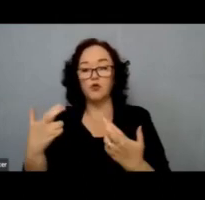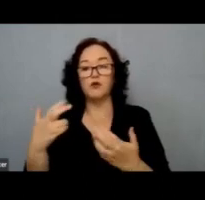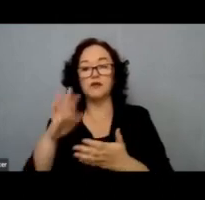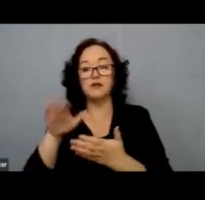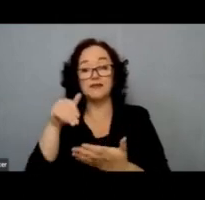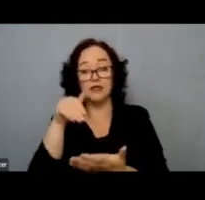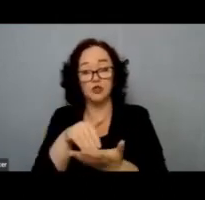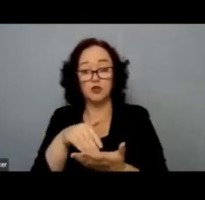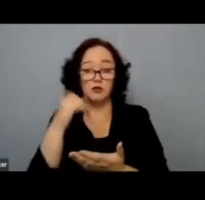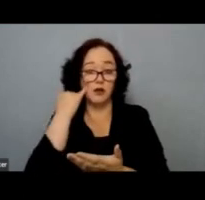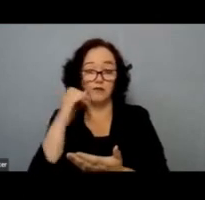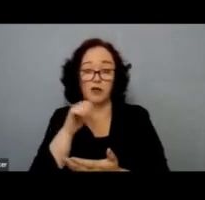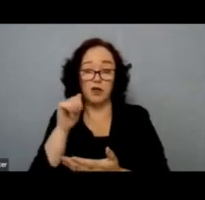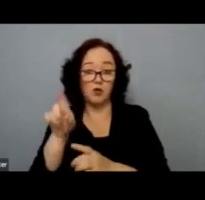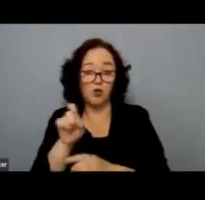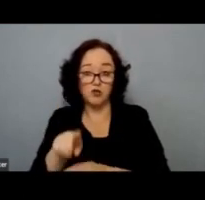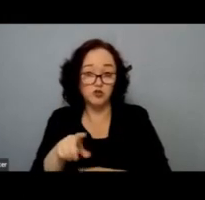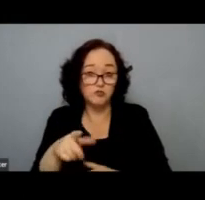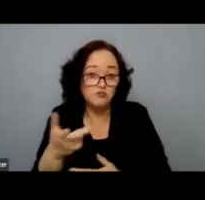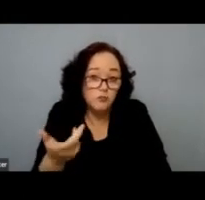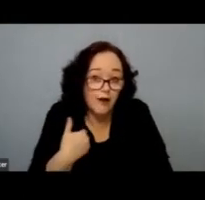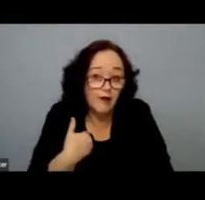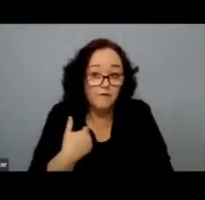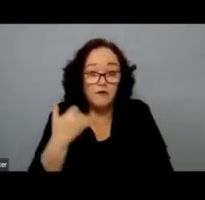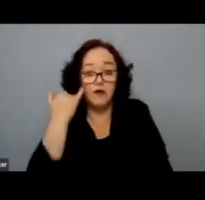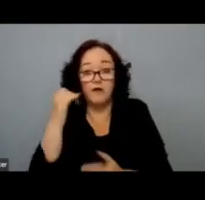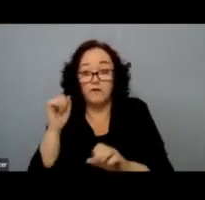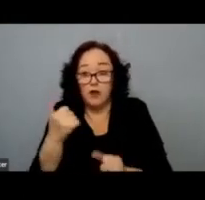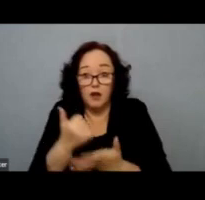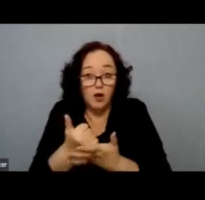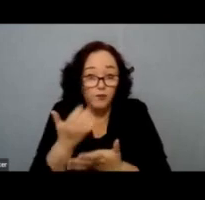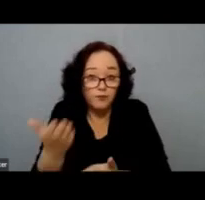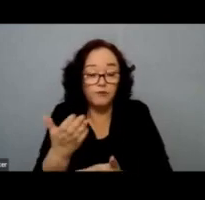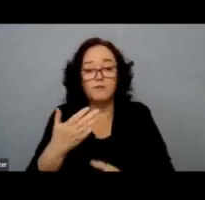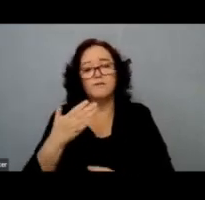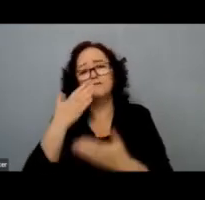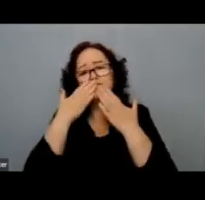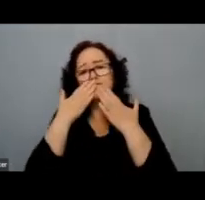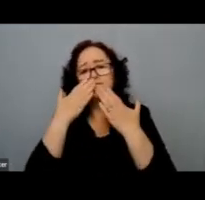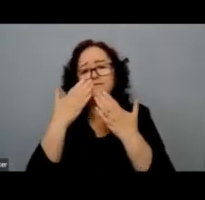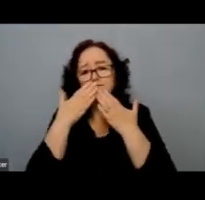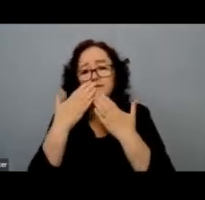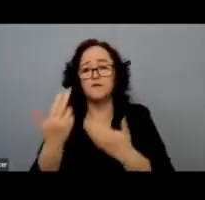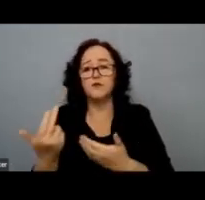questions and if we can assist in any way. Thank you, Ian, for joining us today and we hope to